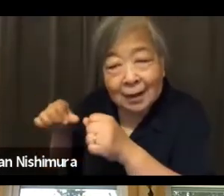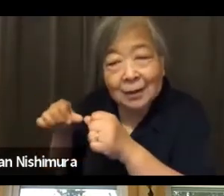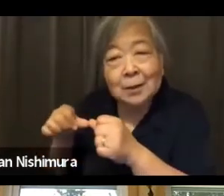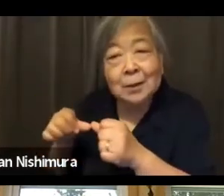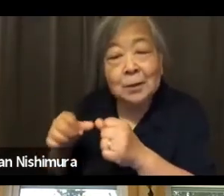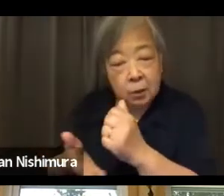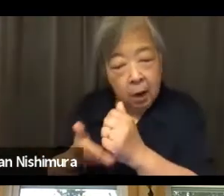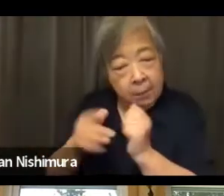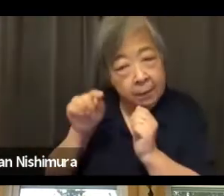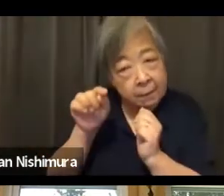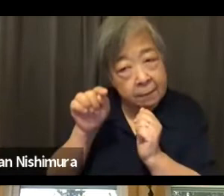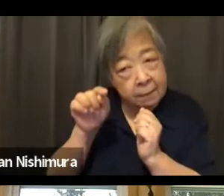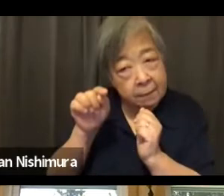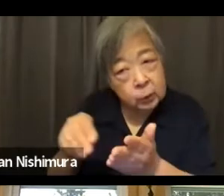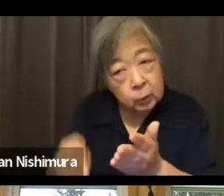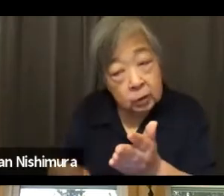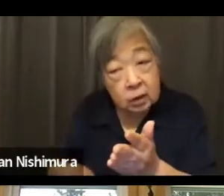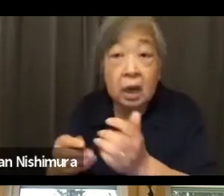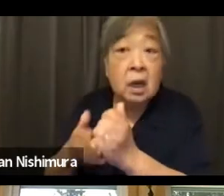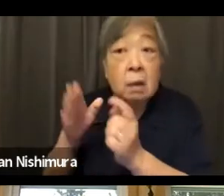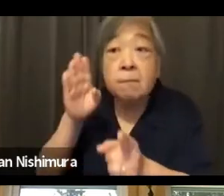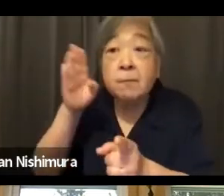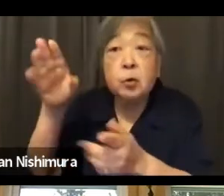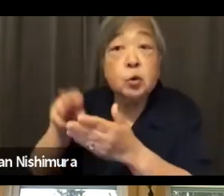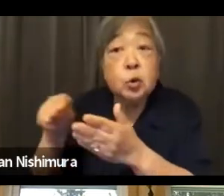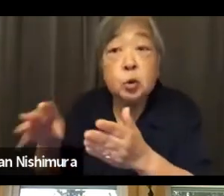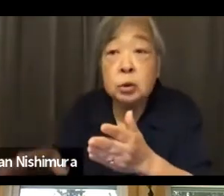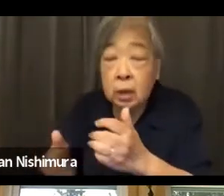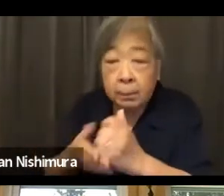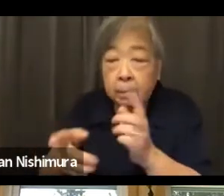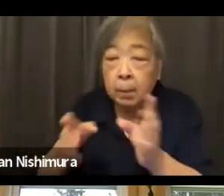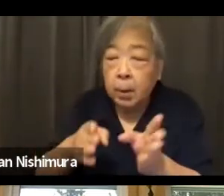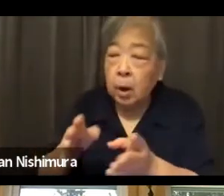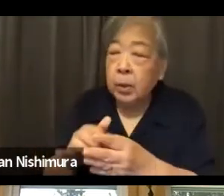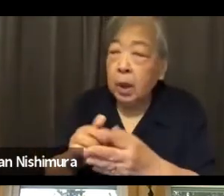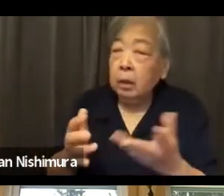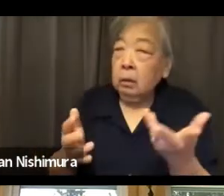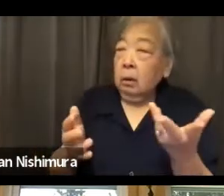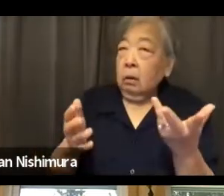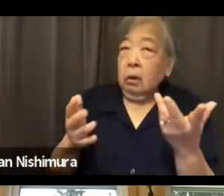for future students in ways that we did not even know we had available to us.